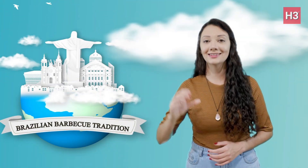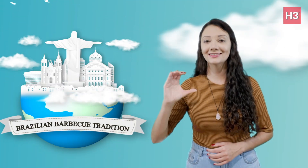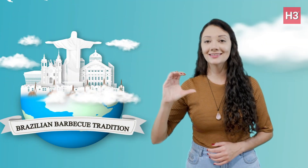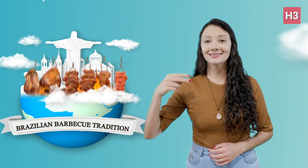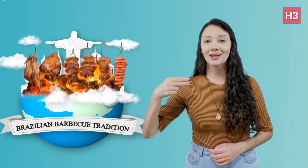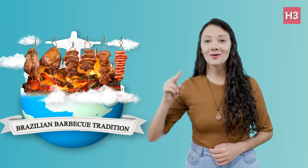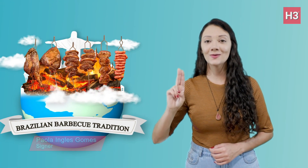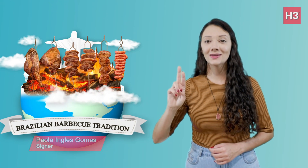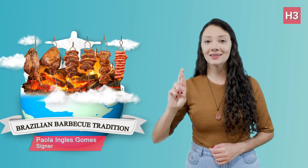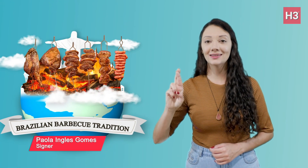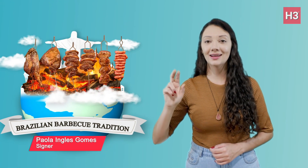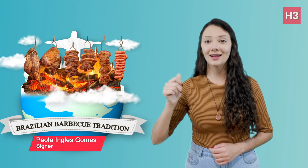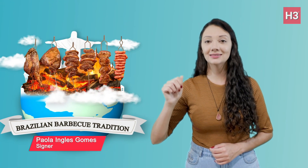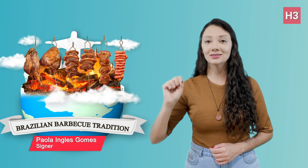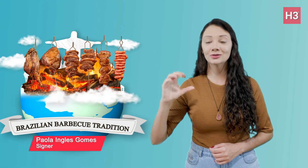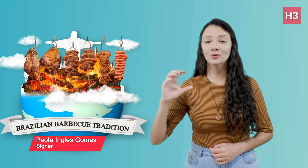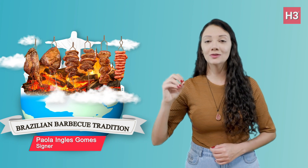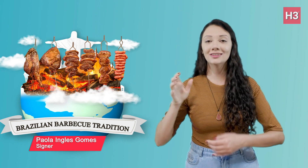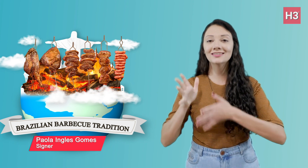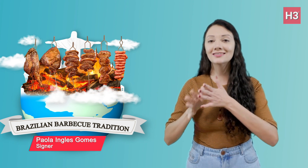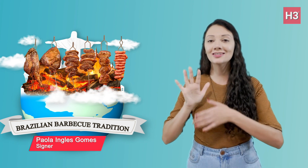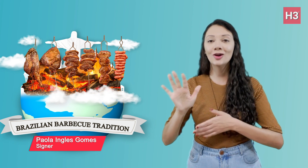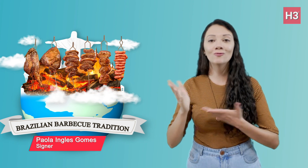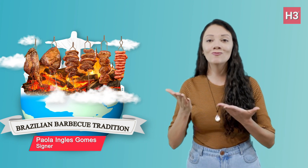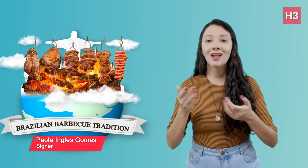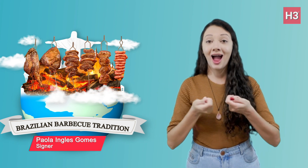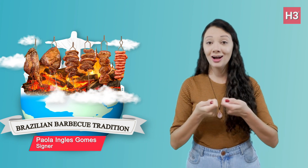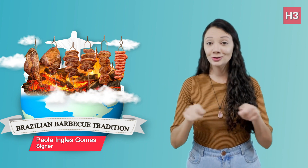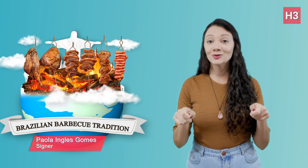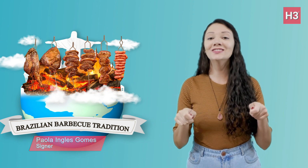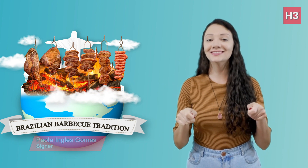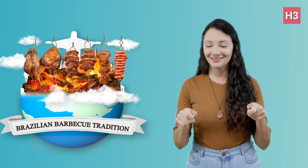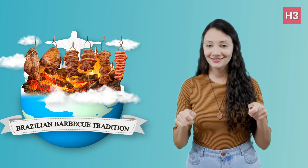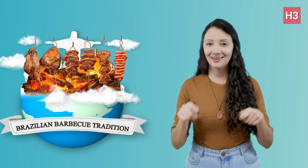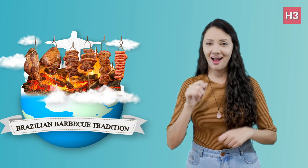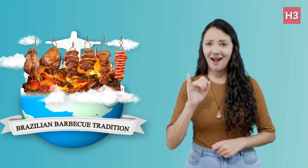Churrasco, the sign for it is: